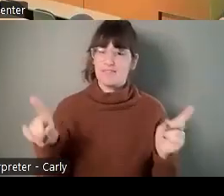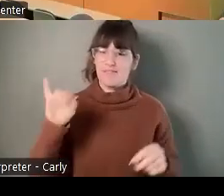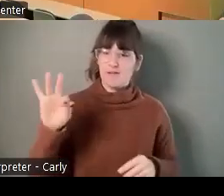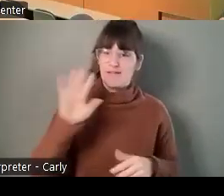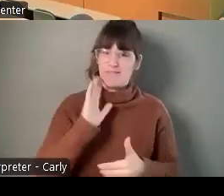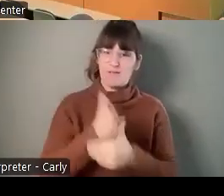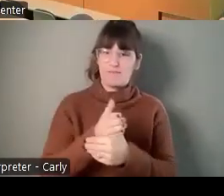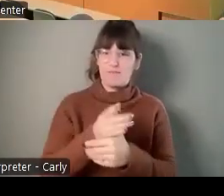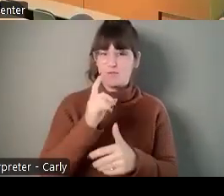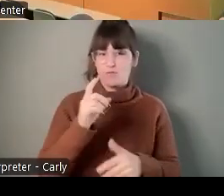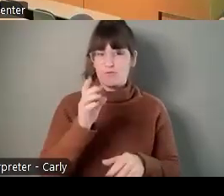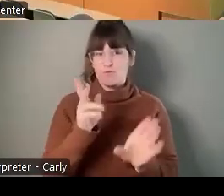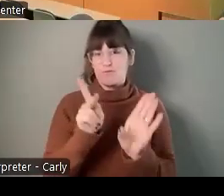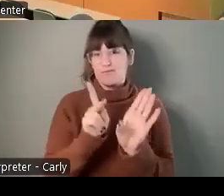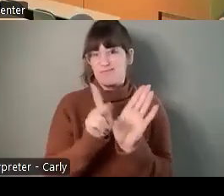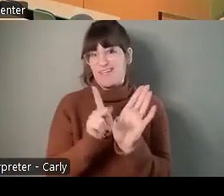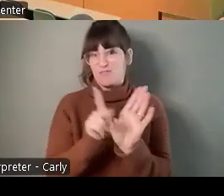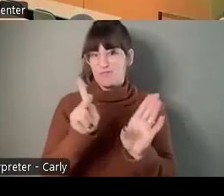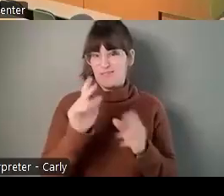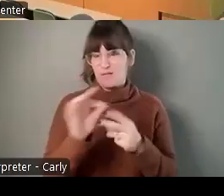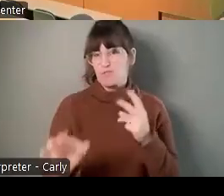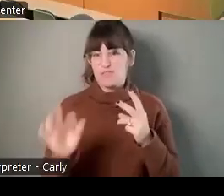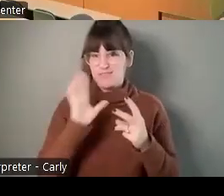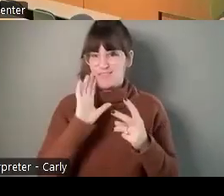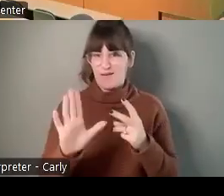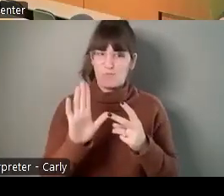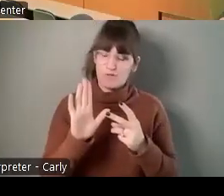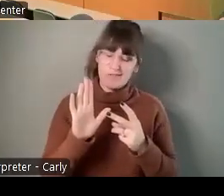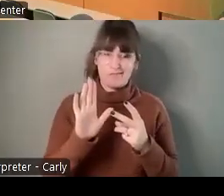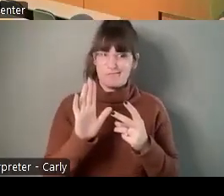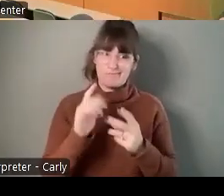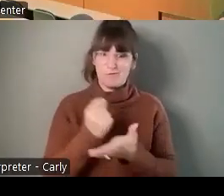psychiatry options that would, you know, treat depression faster, but that's we don't have those.